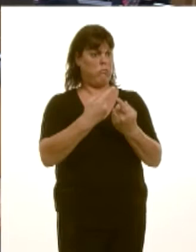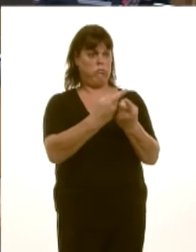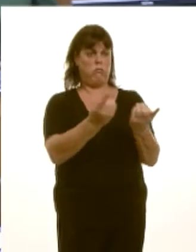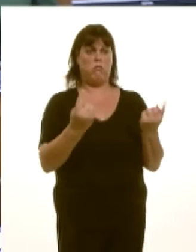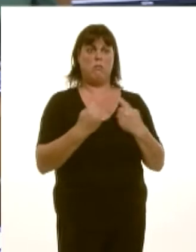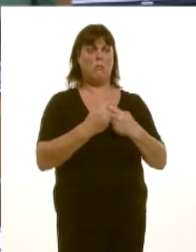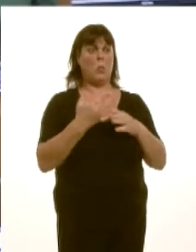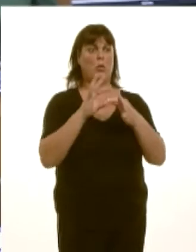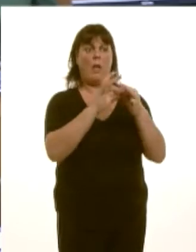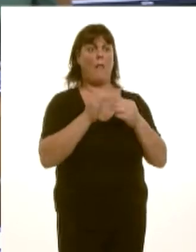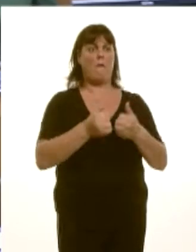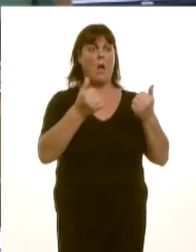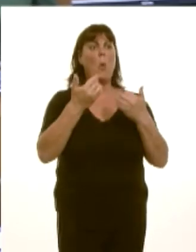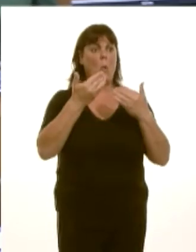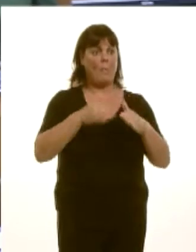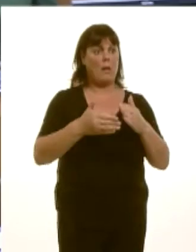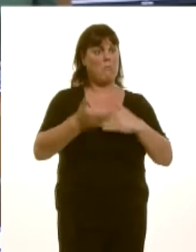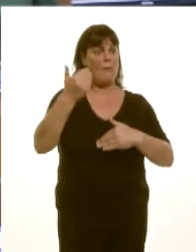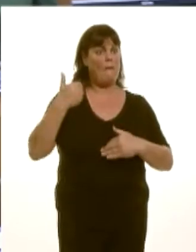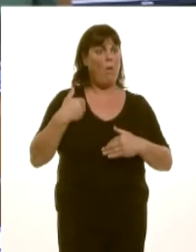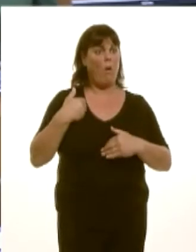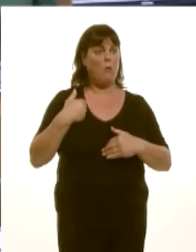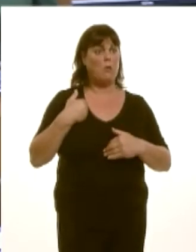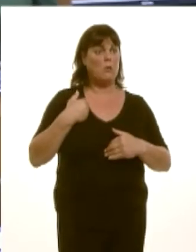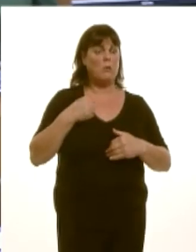We have a good record of doing that; we did it, of course, before the 2011 referendum.